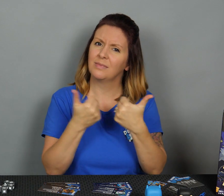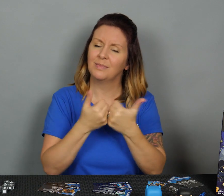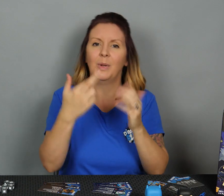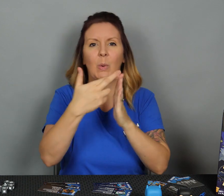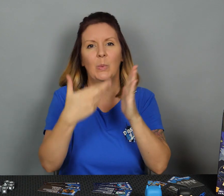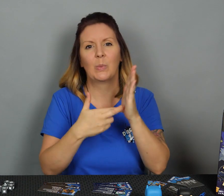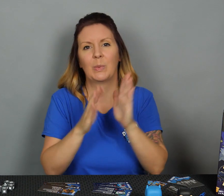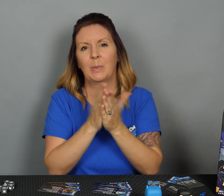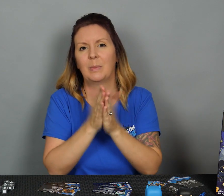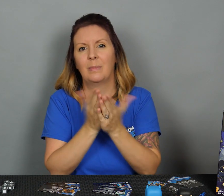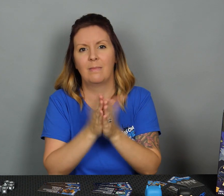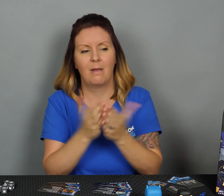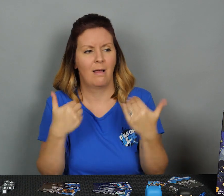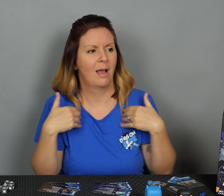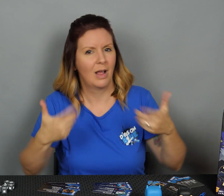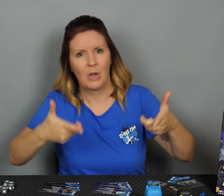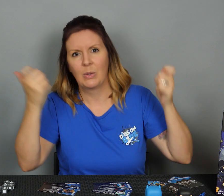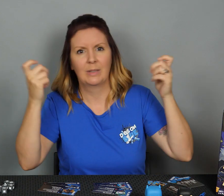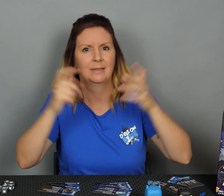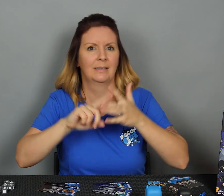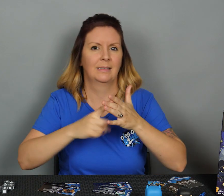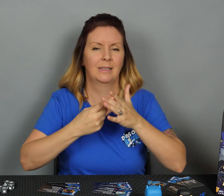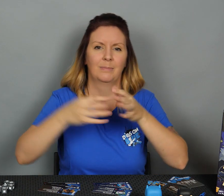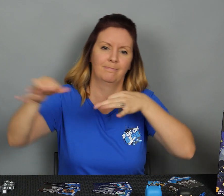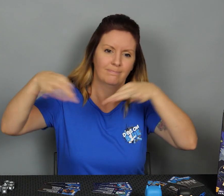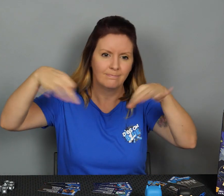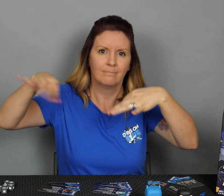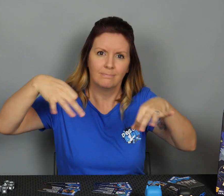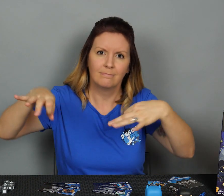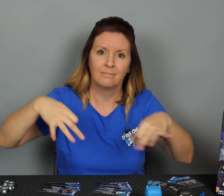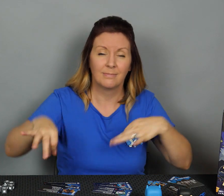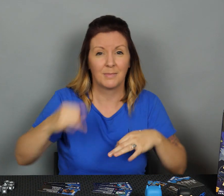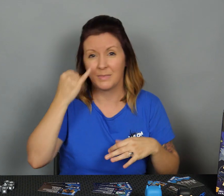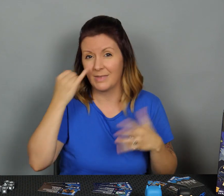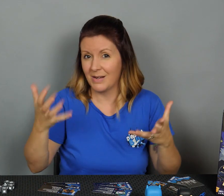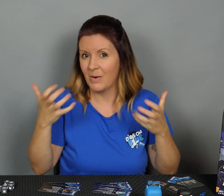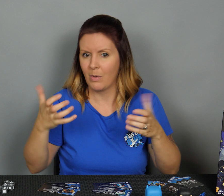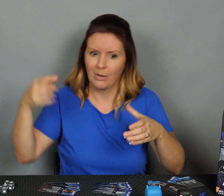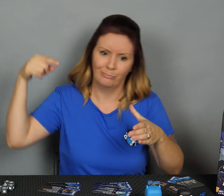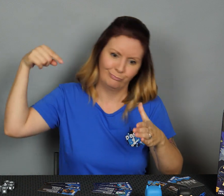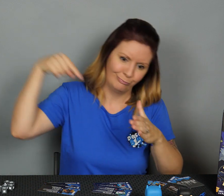For your first game, the rule book outlines a quick start version of the game if you just